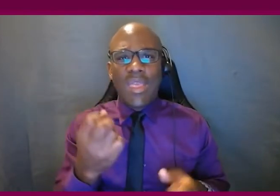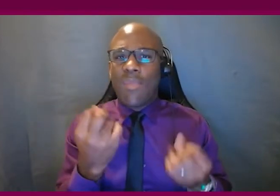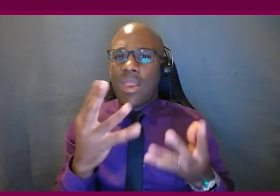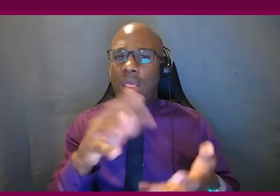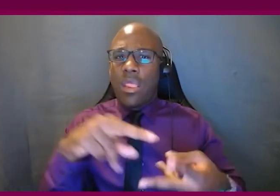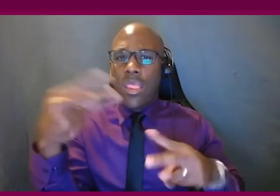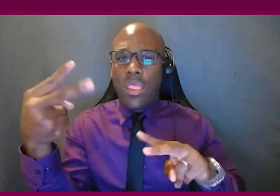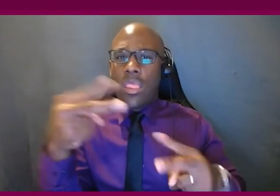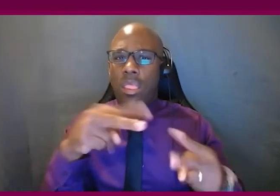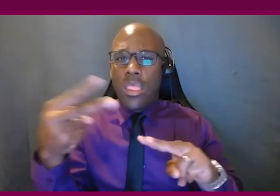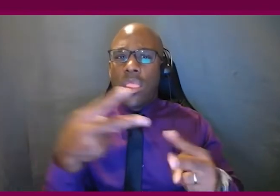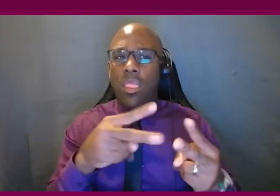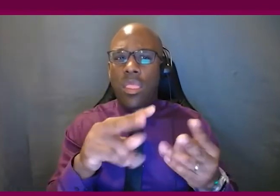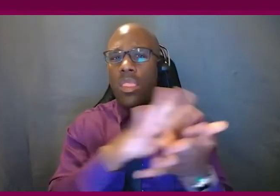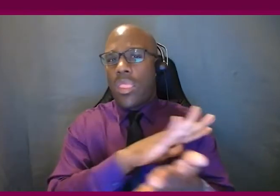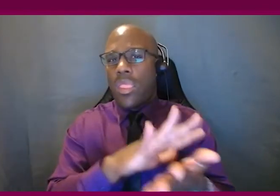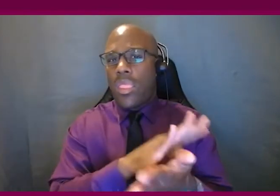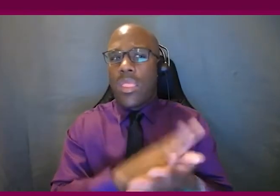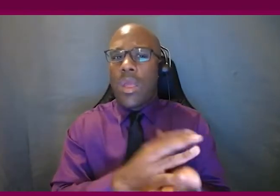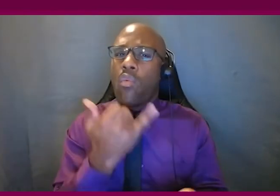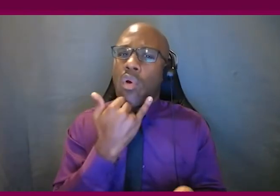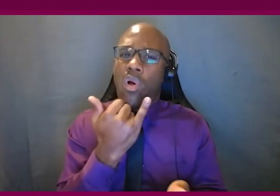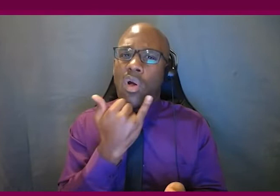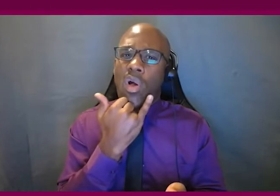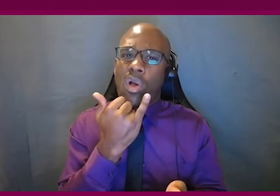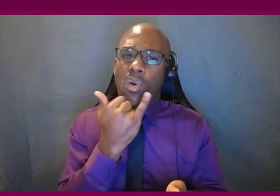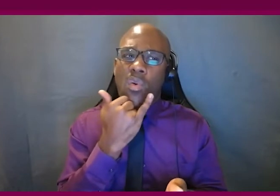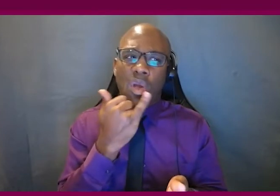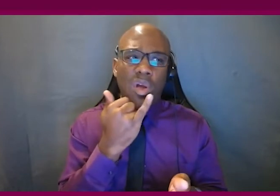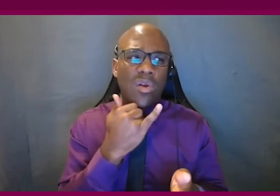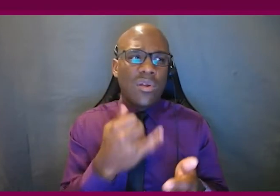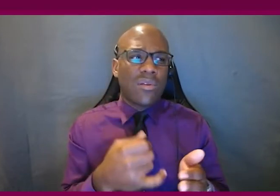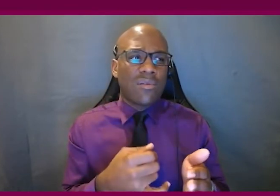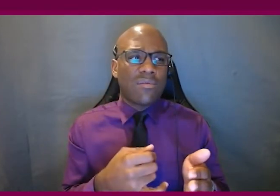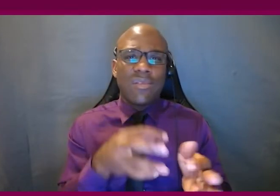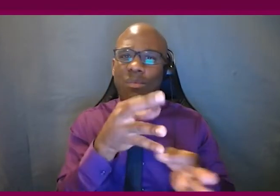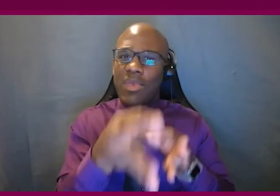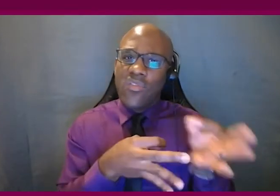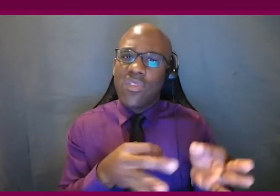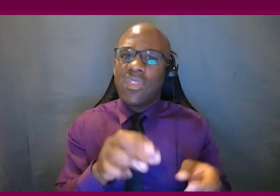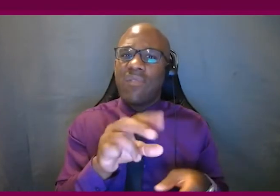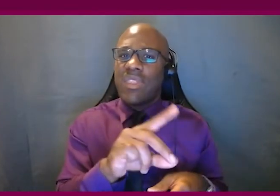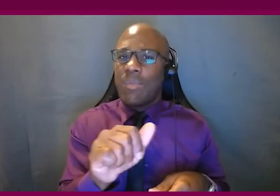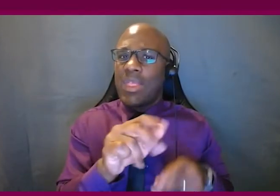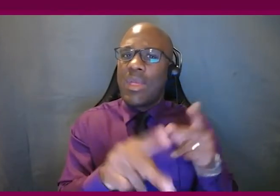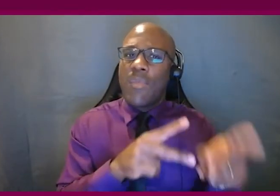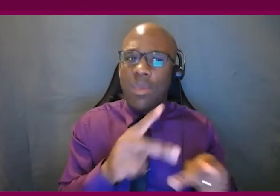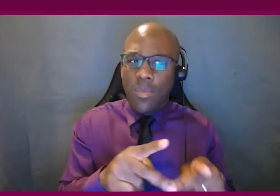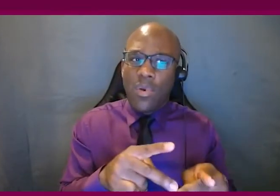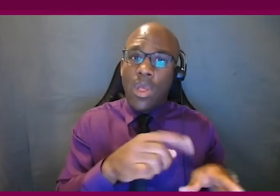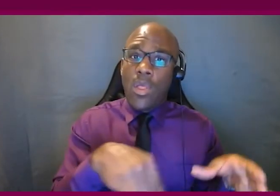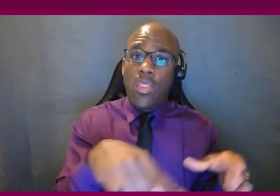we're going to show you what it actually is like in real life to be disabled." And I love to see that. It's just amazing to see.